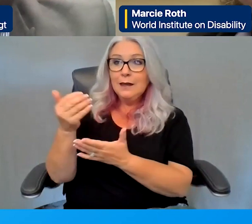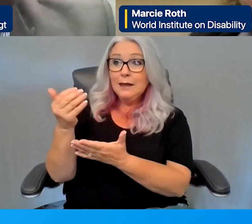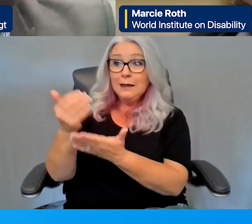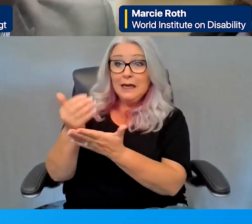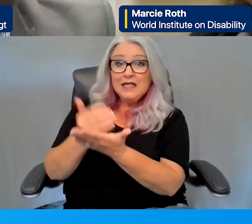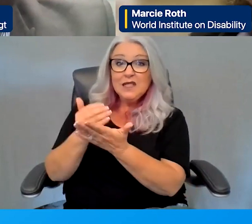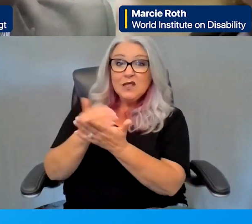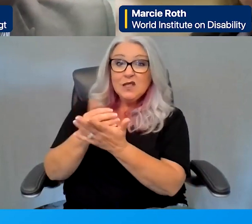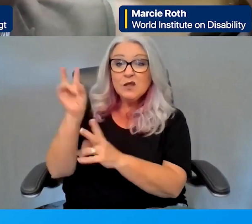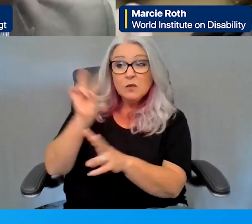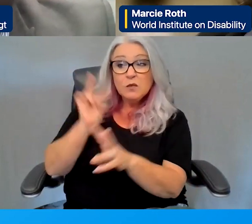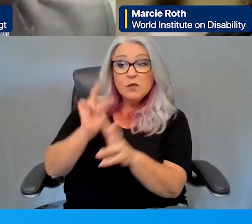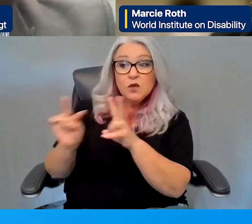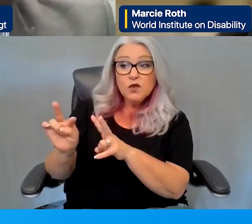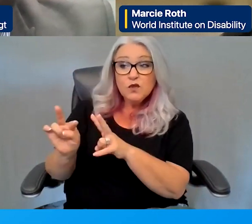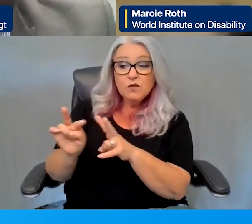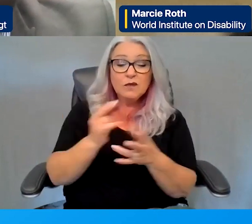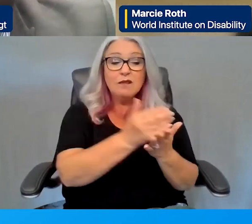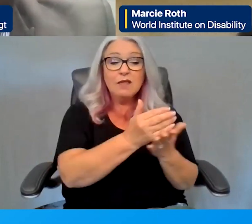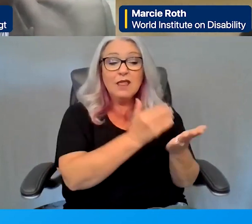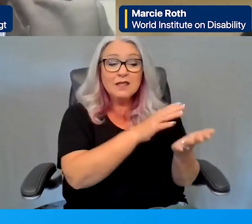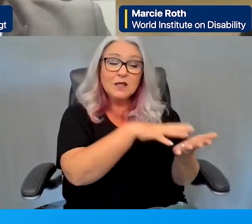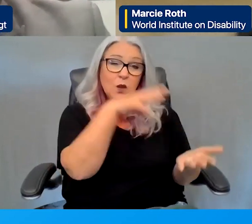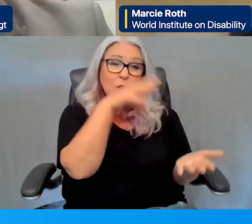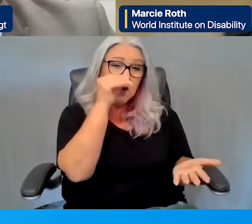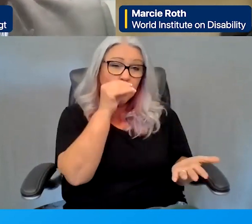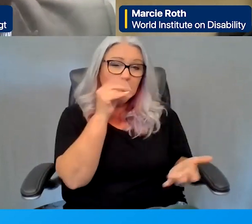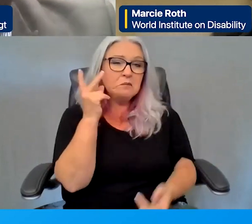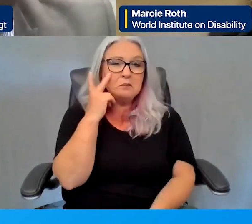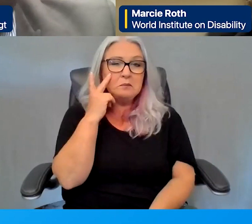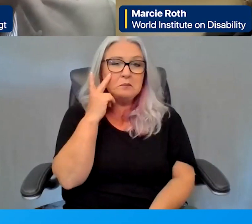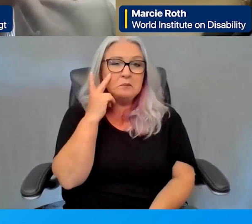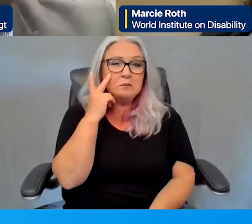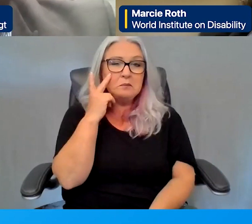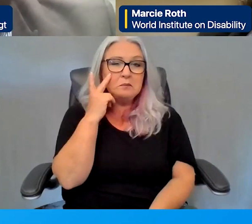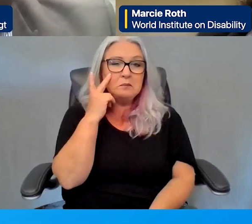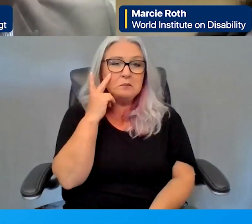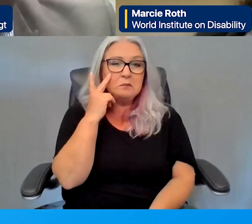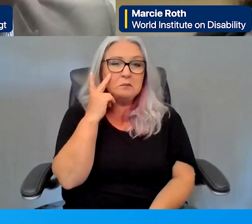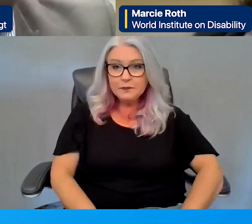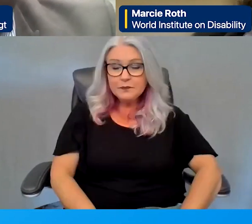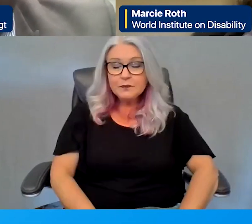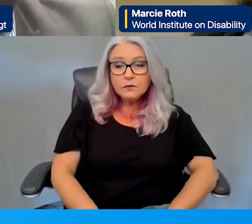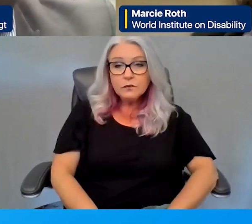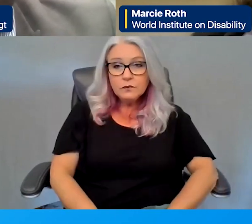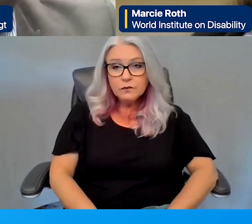shall see. And that is the unfortunate reality of